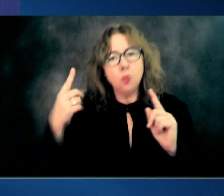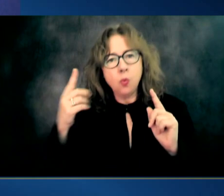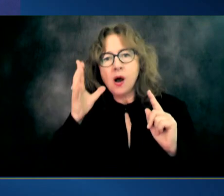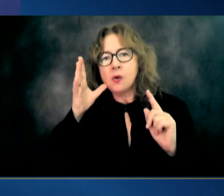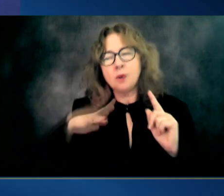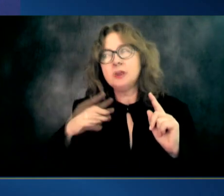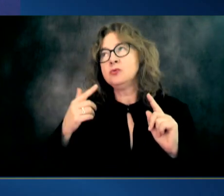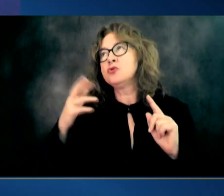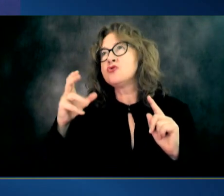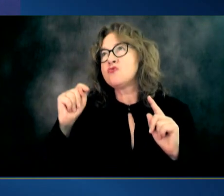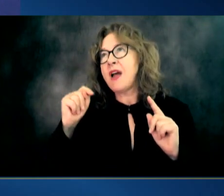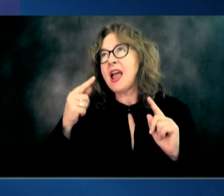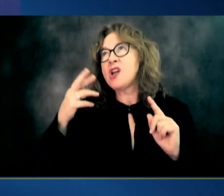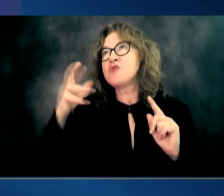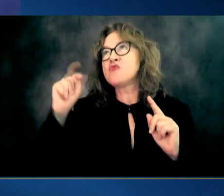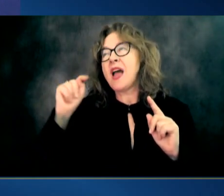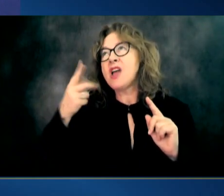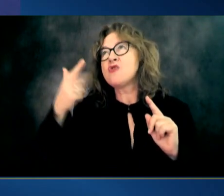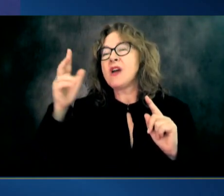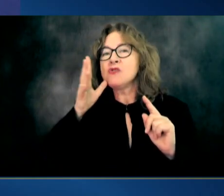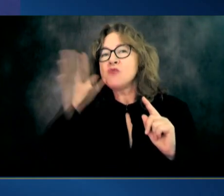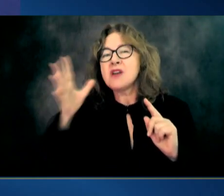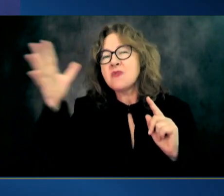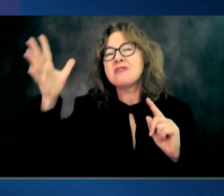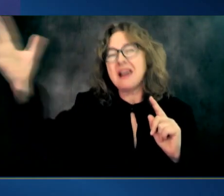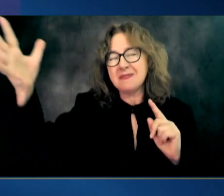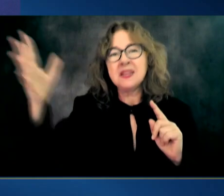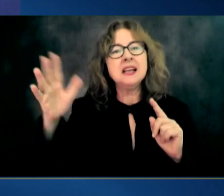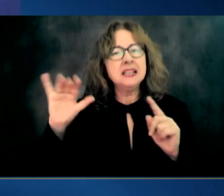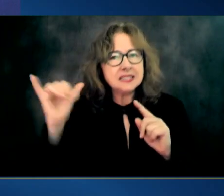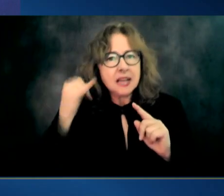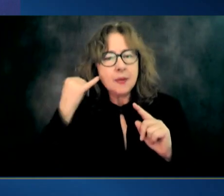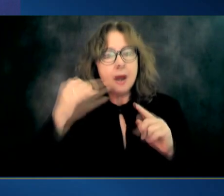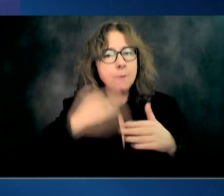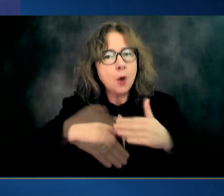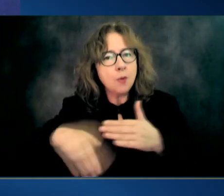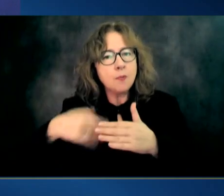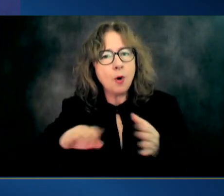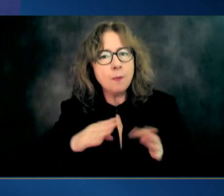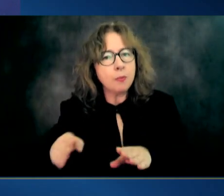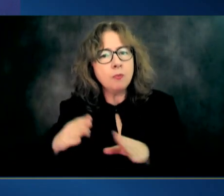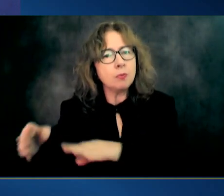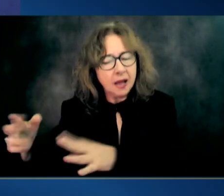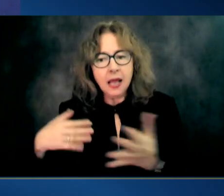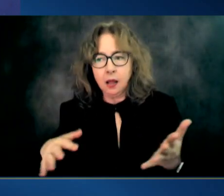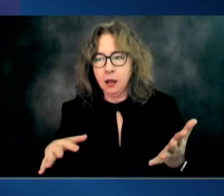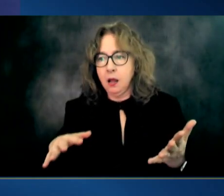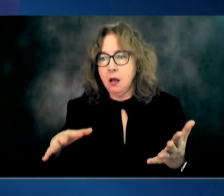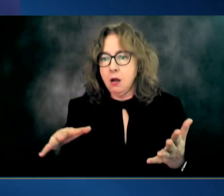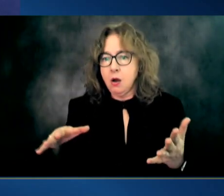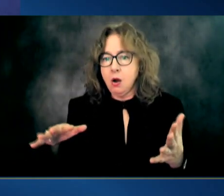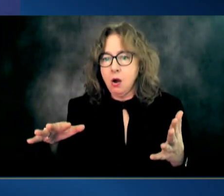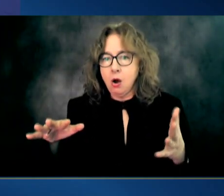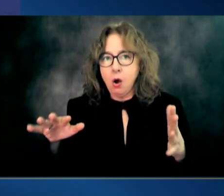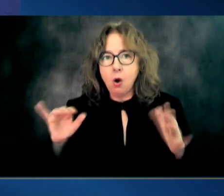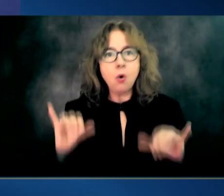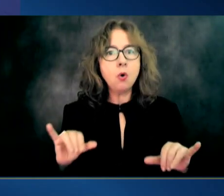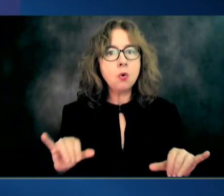great grandma who lost a lot of children. And I'm like, "Oh, it was sickle cell disease,